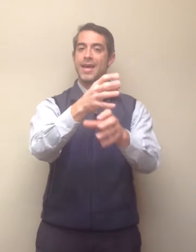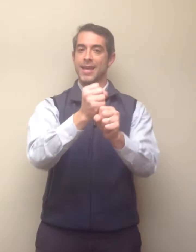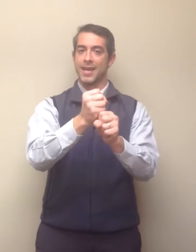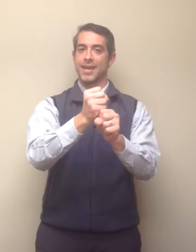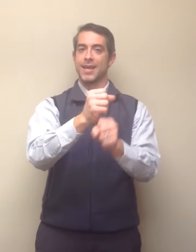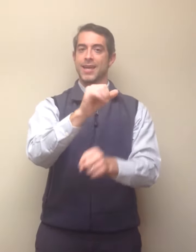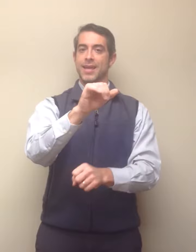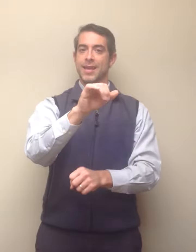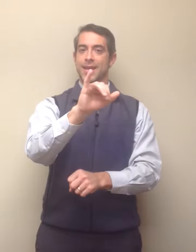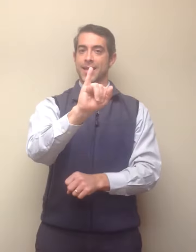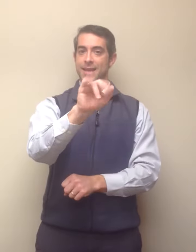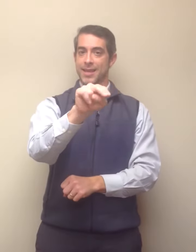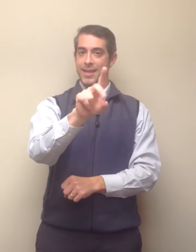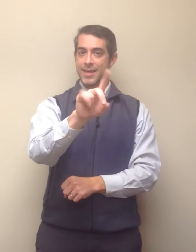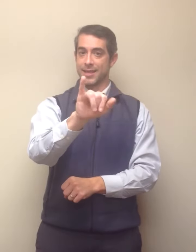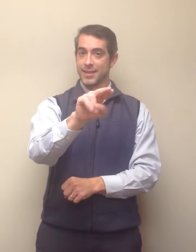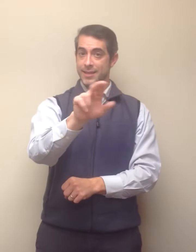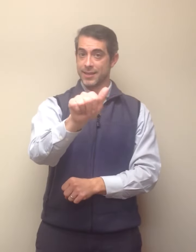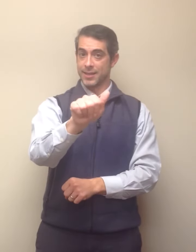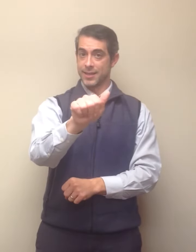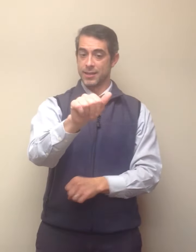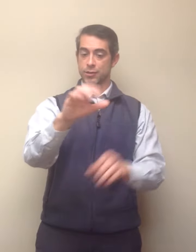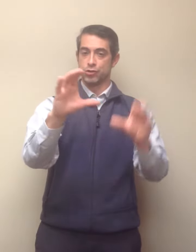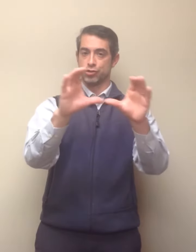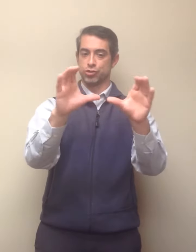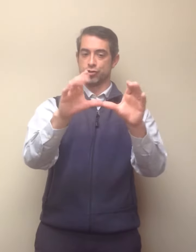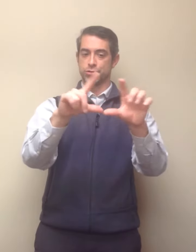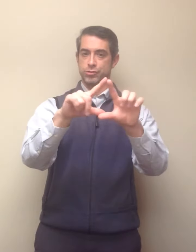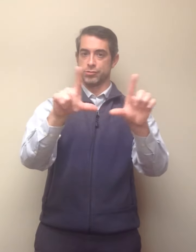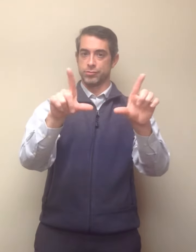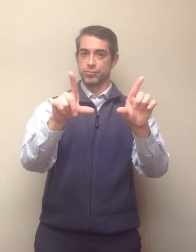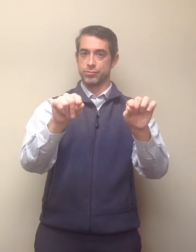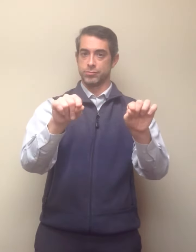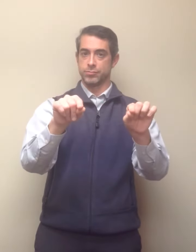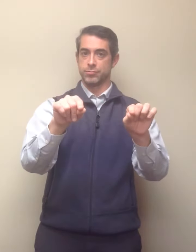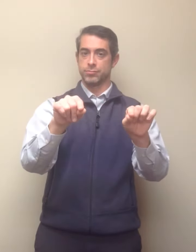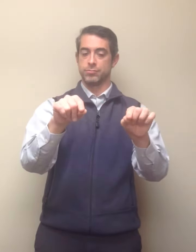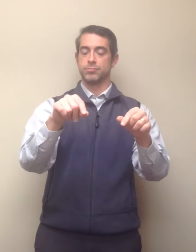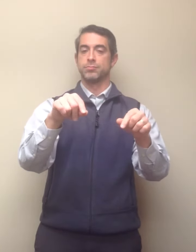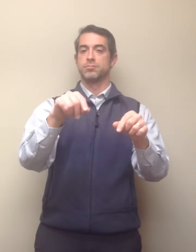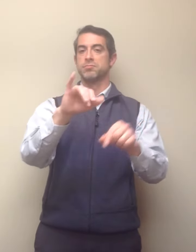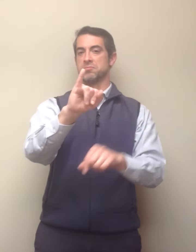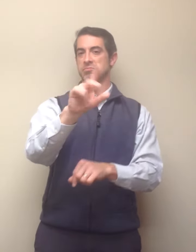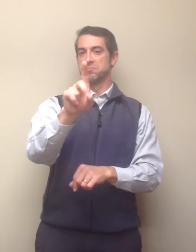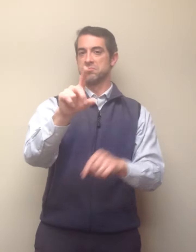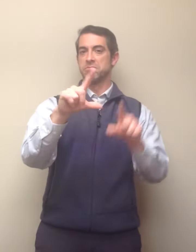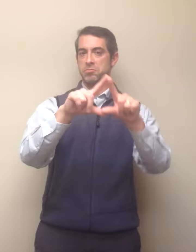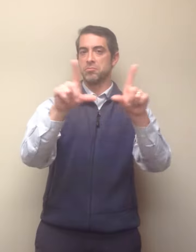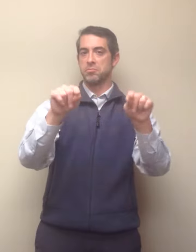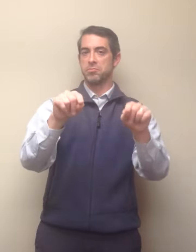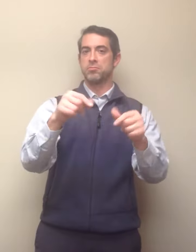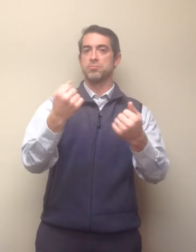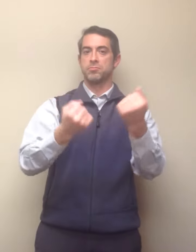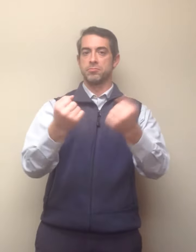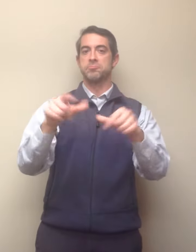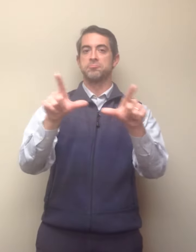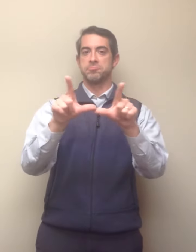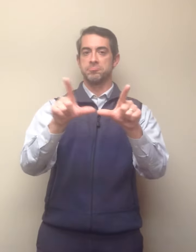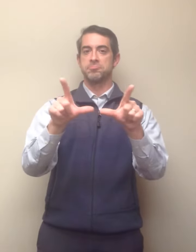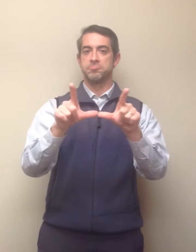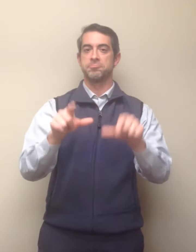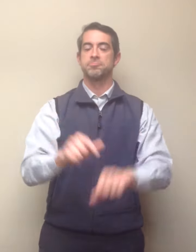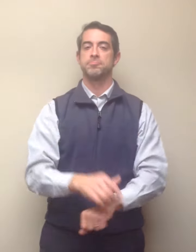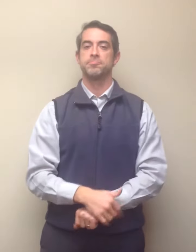to get an Indiana identification card or driver's license